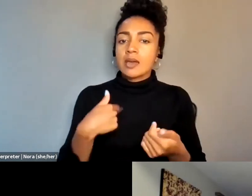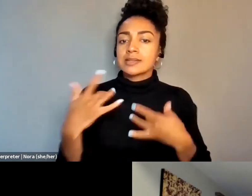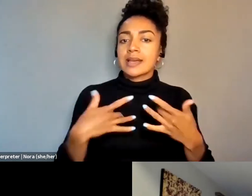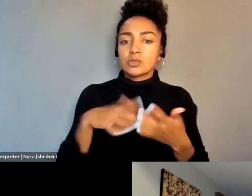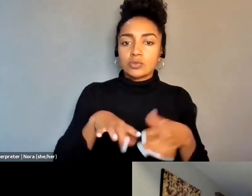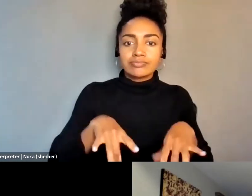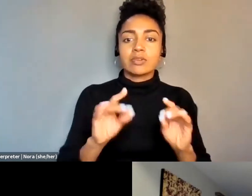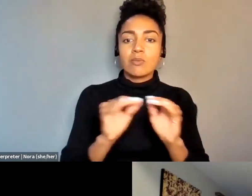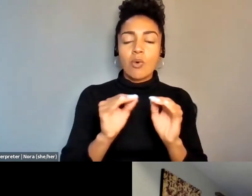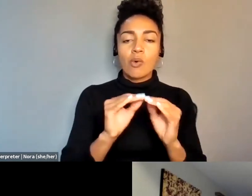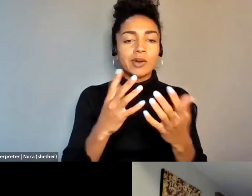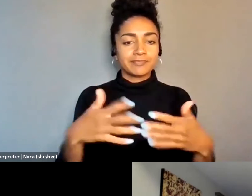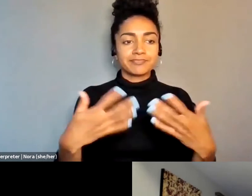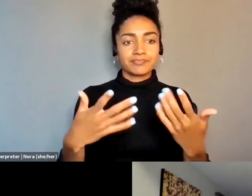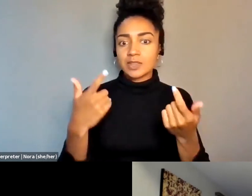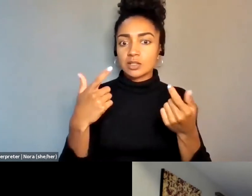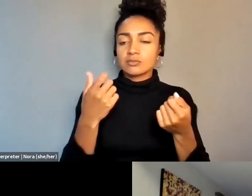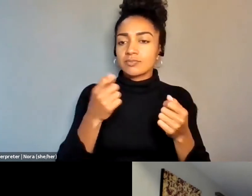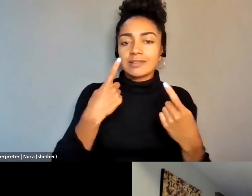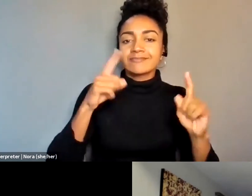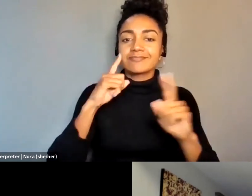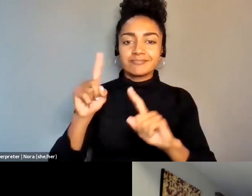Finally, I think I speak for a number of implementing organizations who work with girls when I say we're impatient. We're impatient to see more partnership and direct action to accelerate